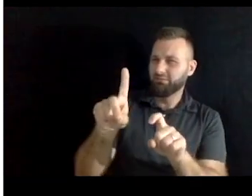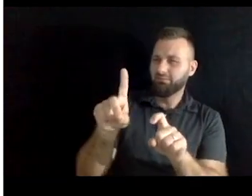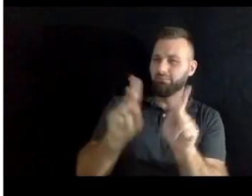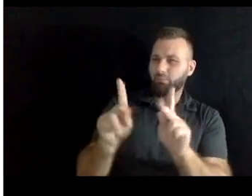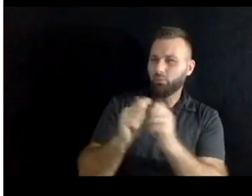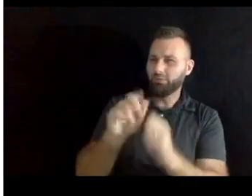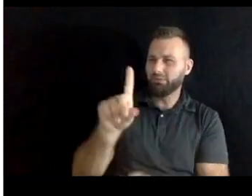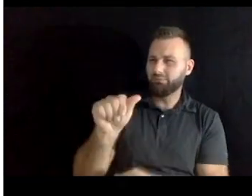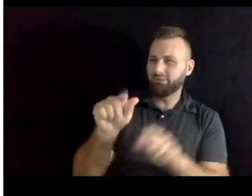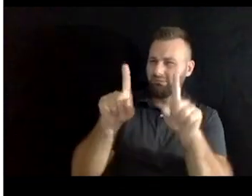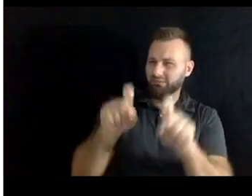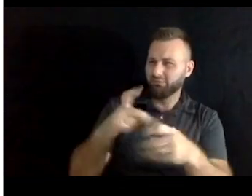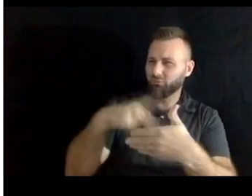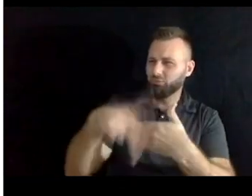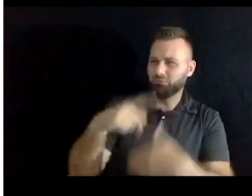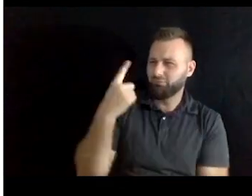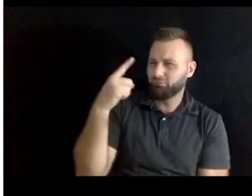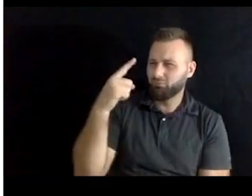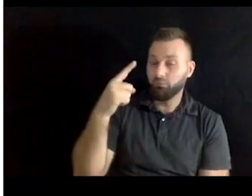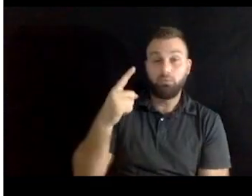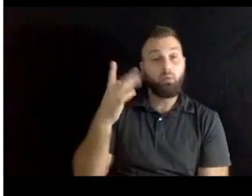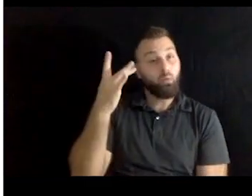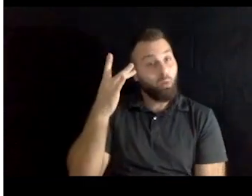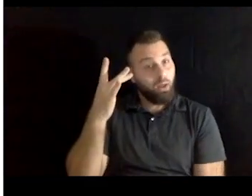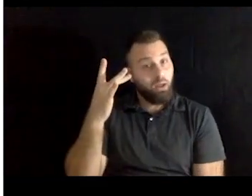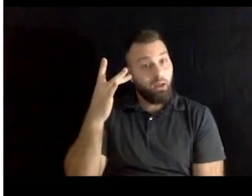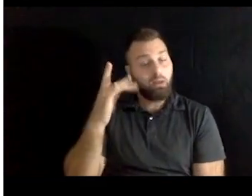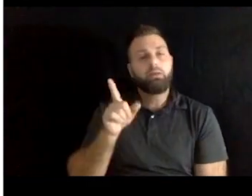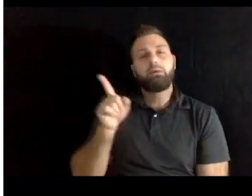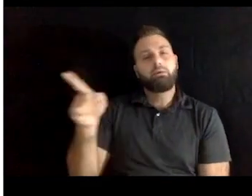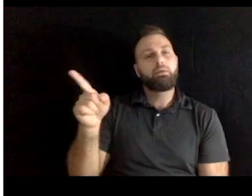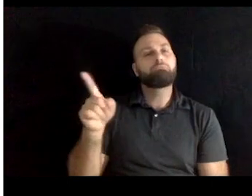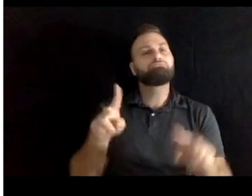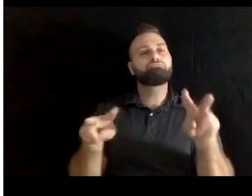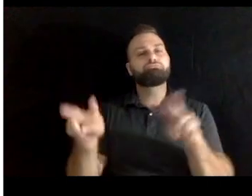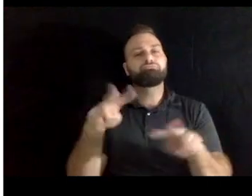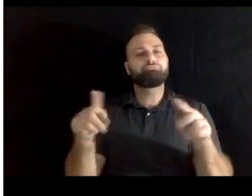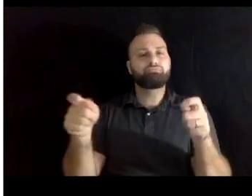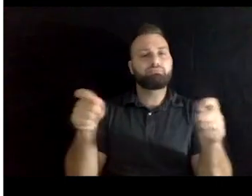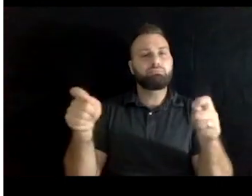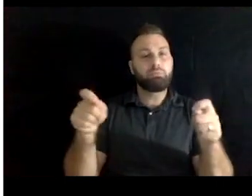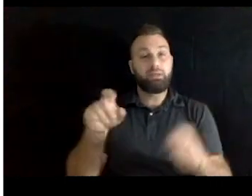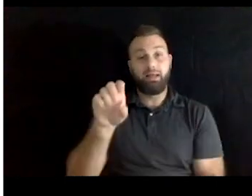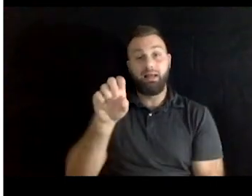Well they're interested in this topic because they oversee. SSI and SSDI,